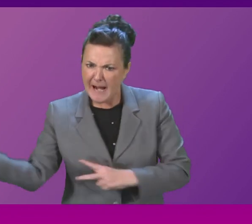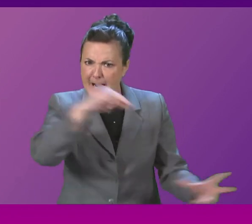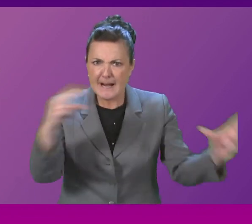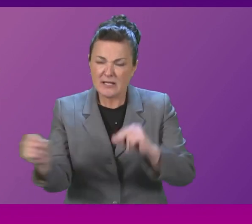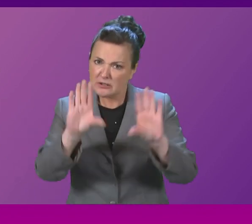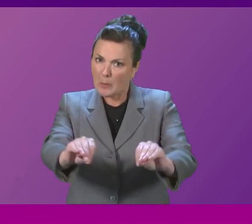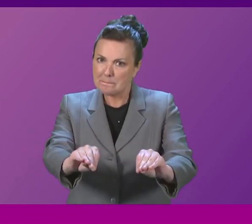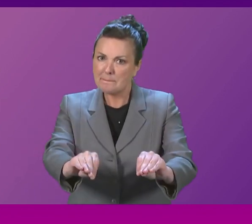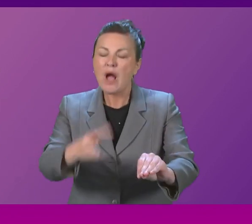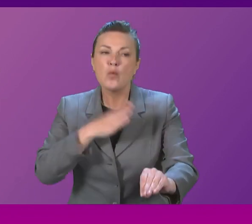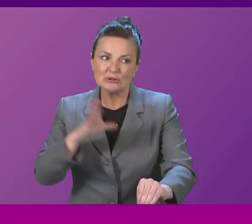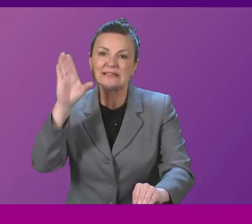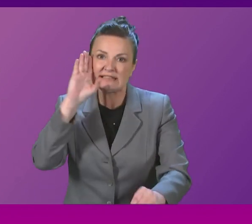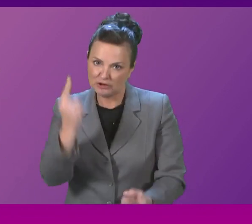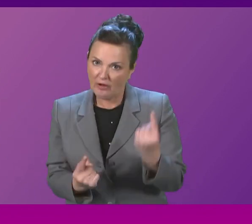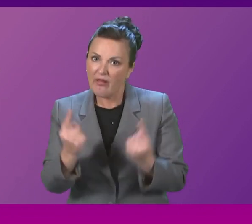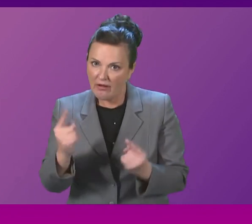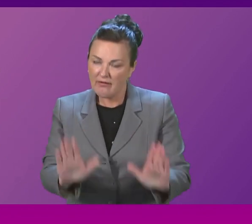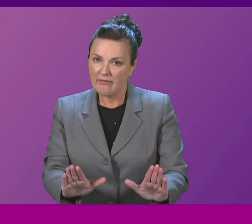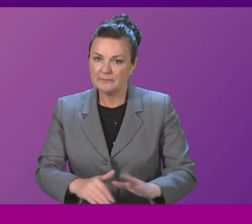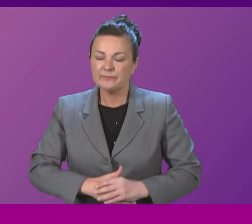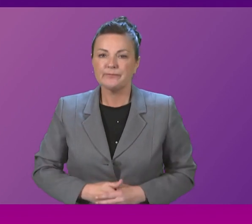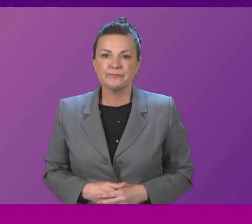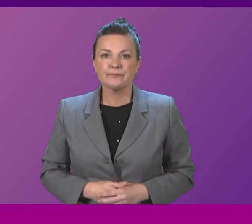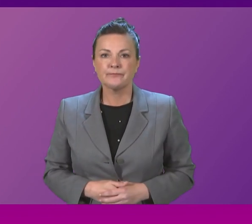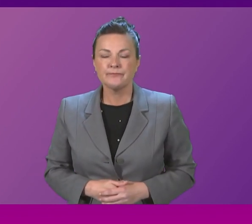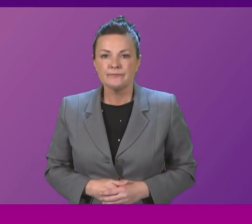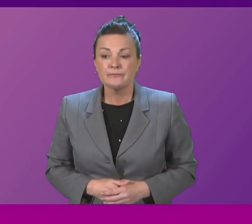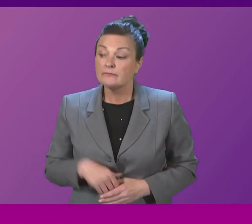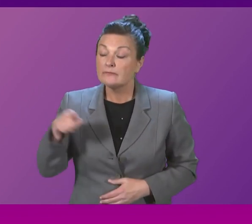Can we please hear one another when we are speaking? The Cabinet Secretary for Social Justice, Housing and Local Government is not just shouting